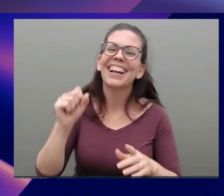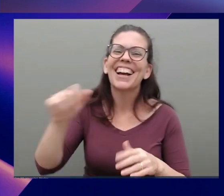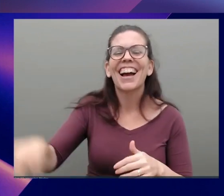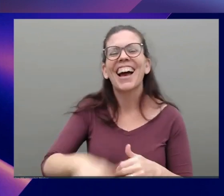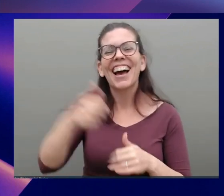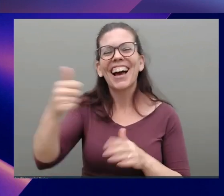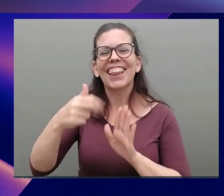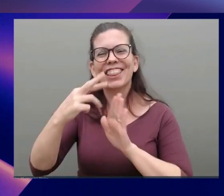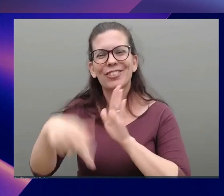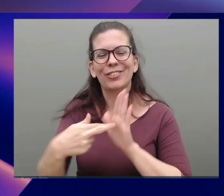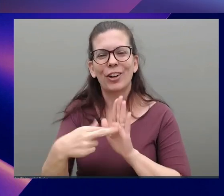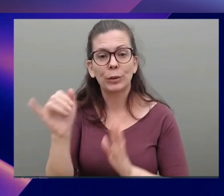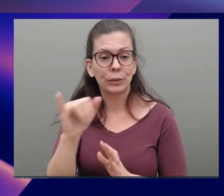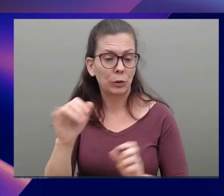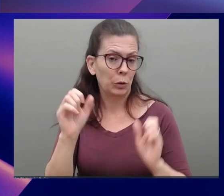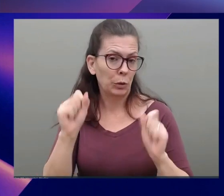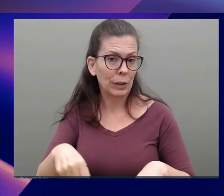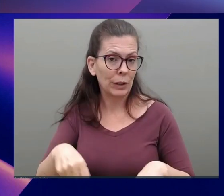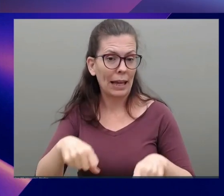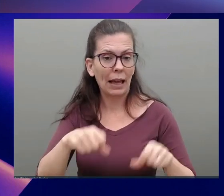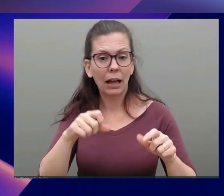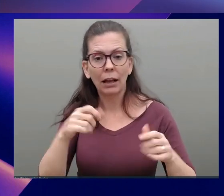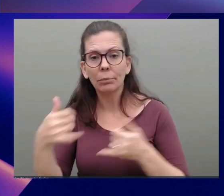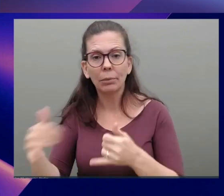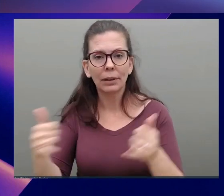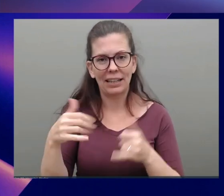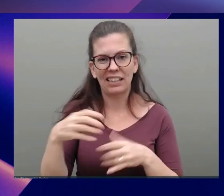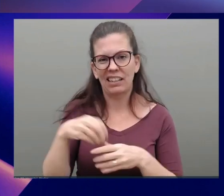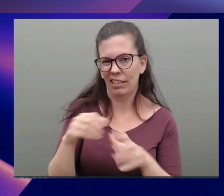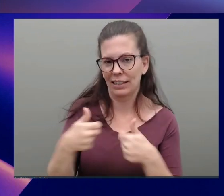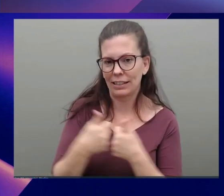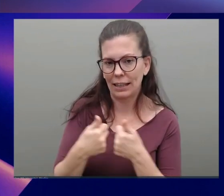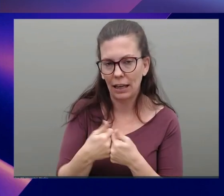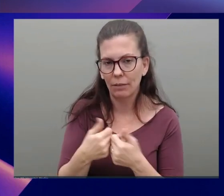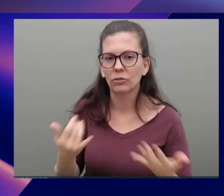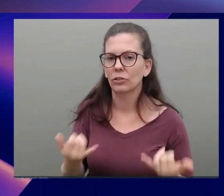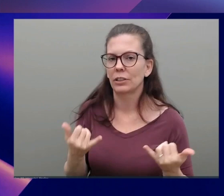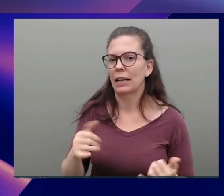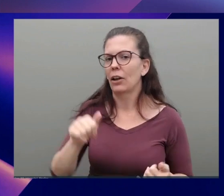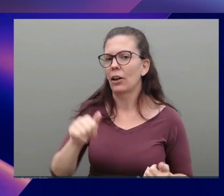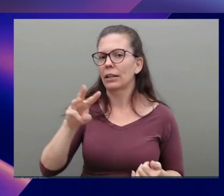which you can explore as part of the game. For now, we are doing the "AWS Cloud Quest: Cloud Practitioner", which is free.